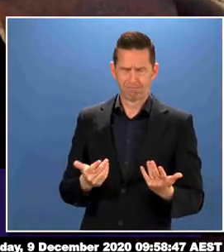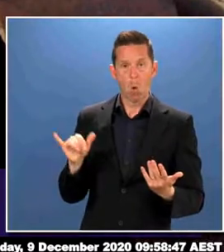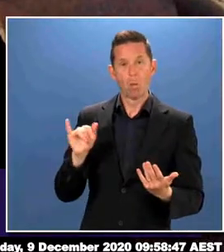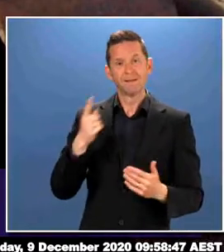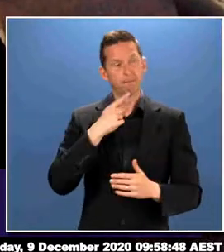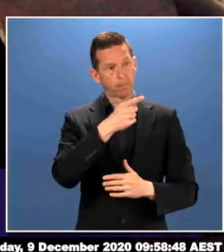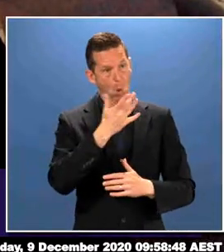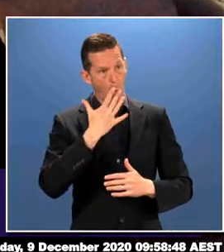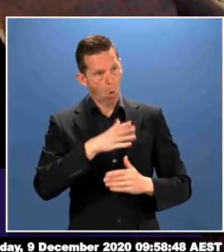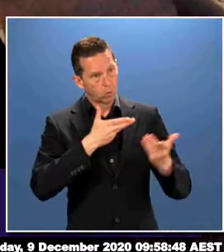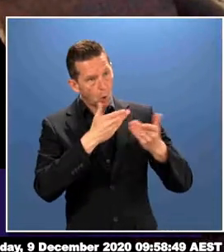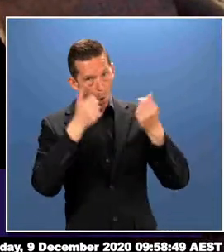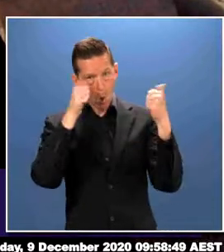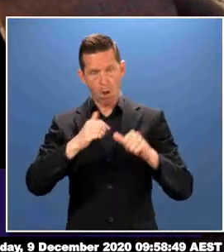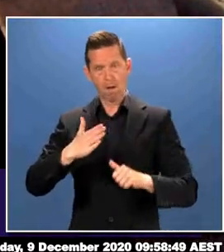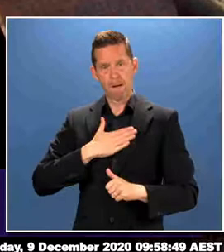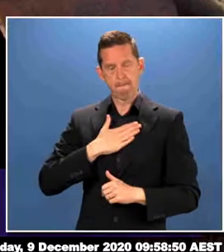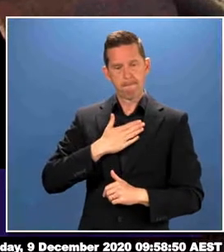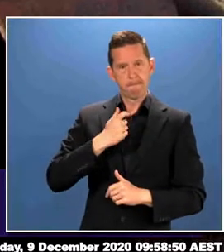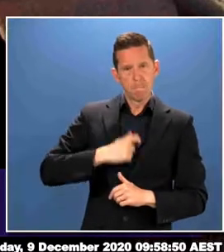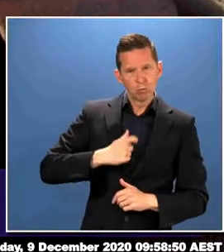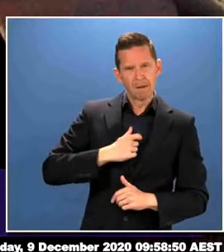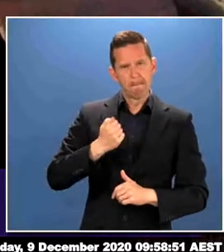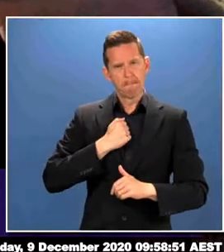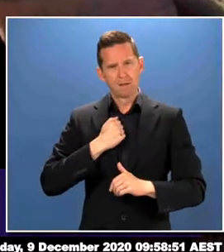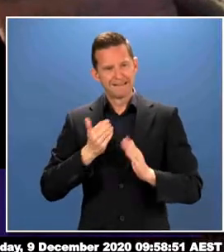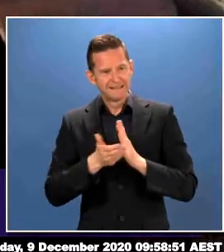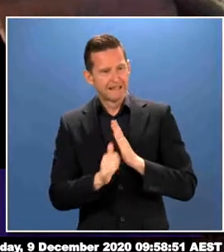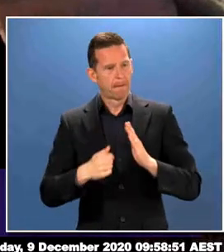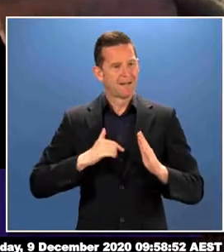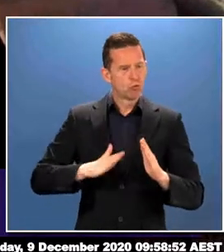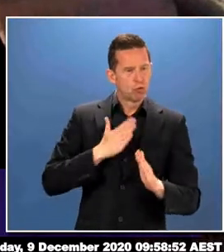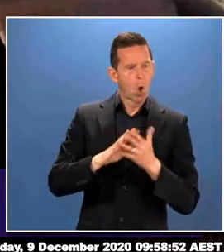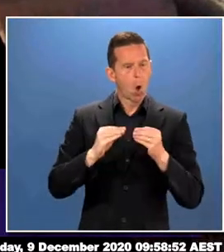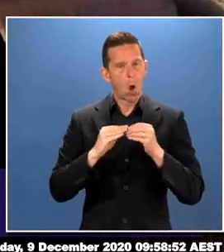interests or skills. So once again, that was an assumption especially a person with a